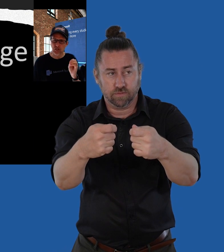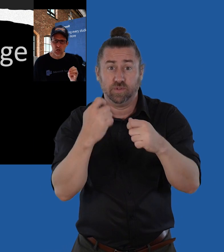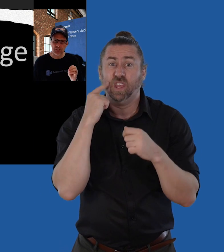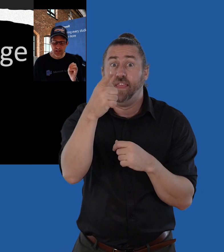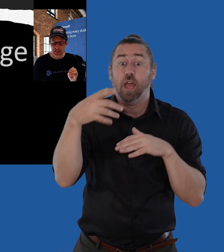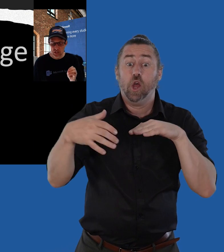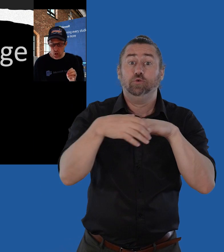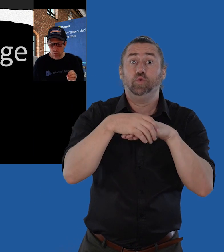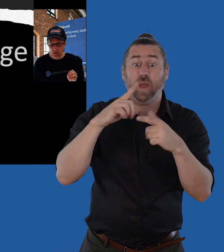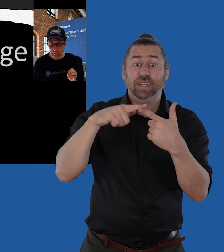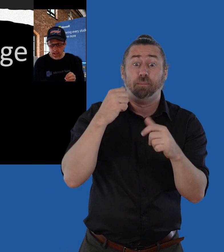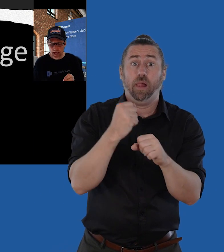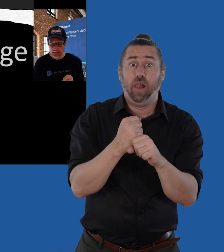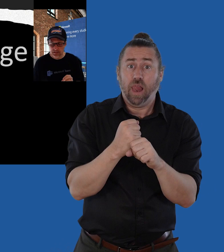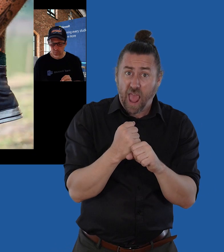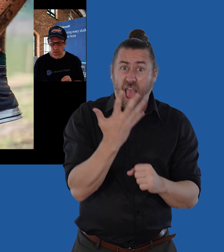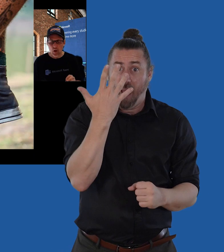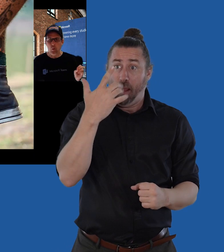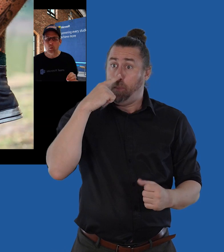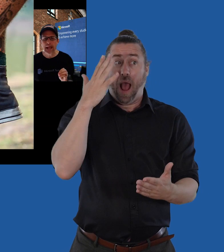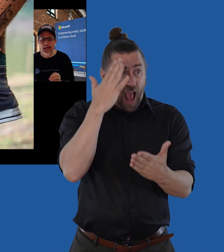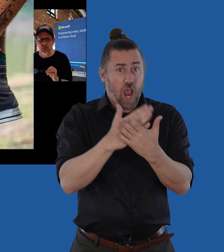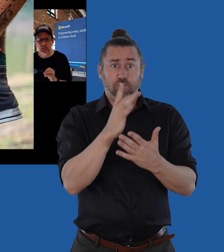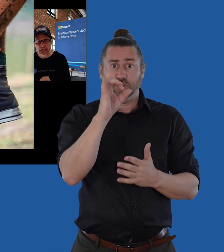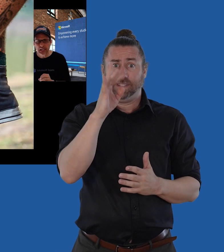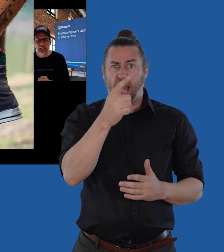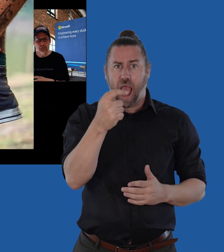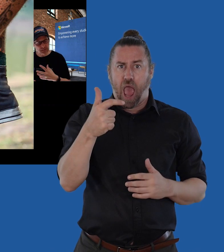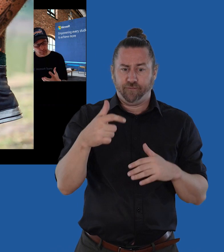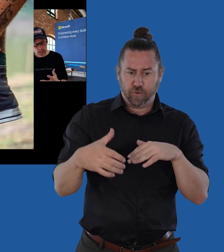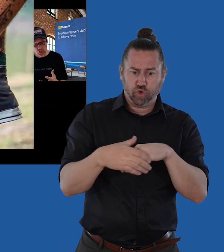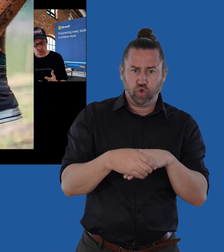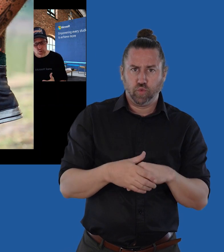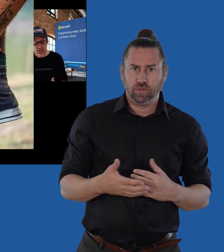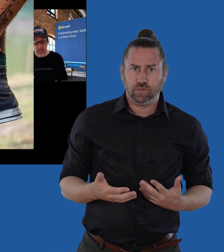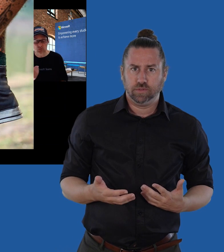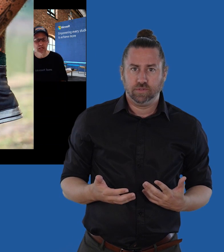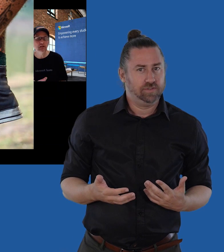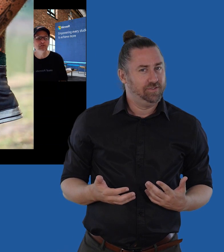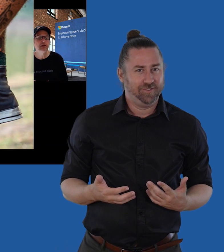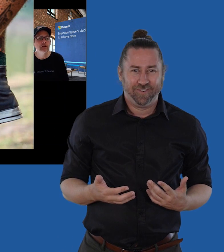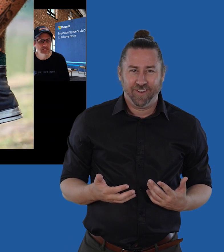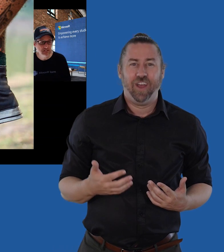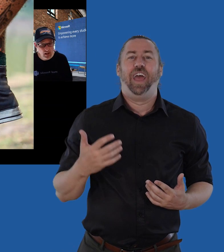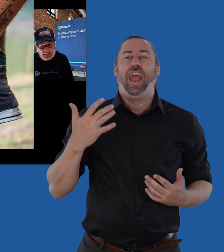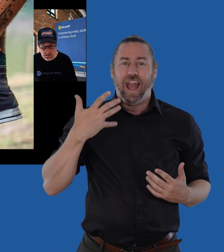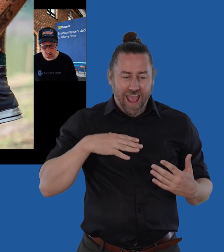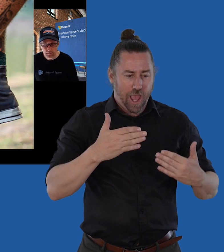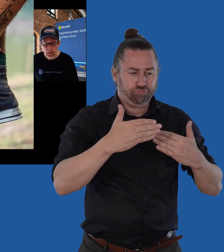just shows that's not the case. What we actually need for something like shoes is we need various sizes, right?